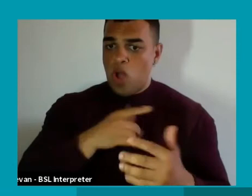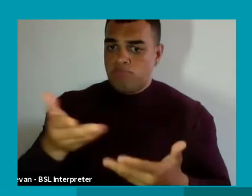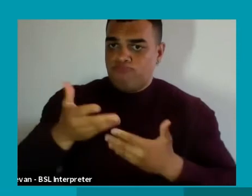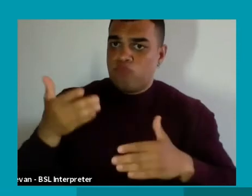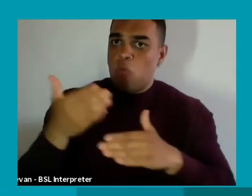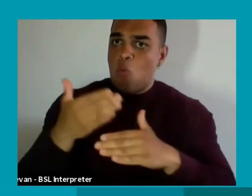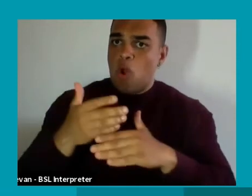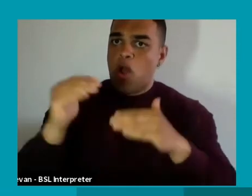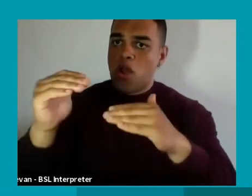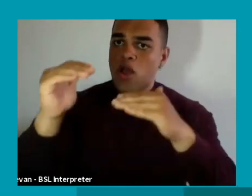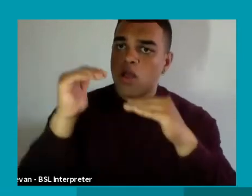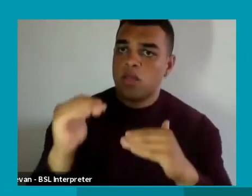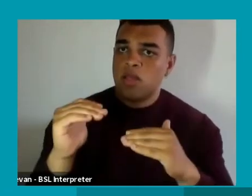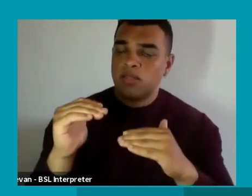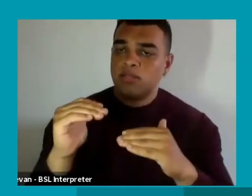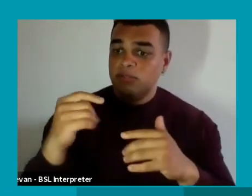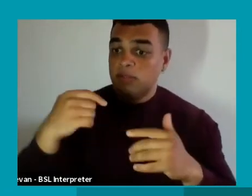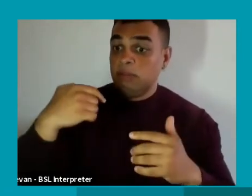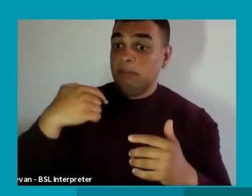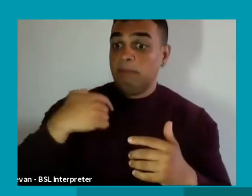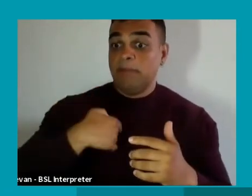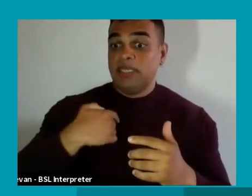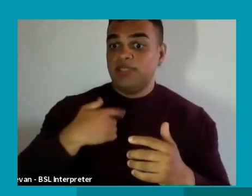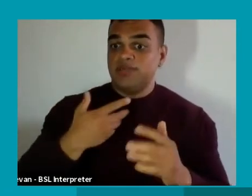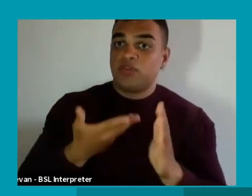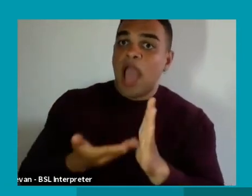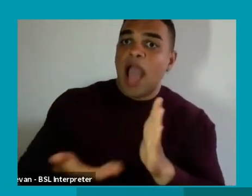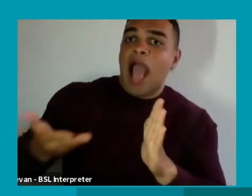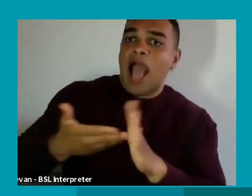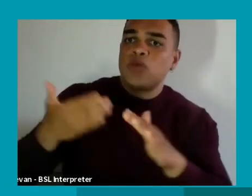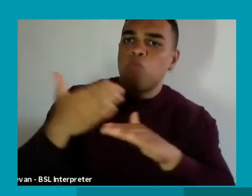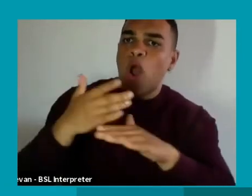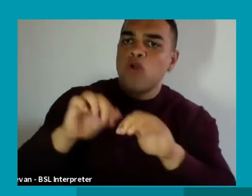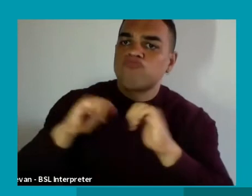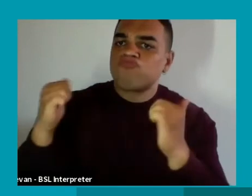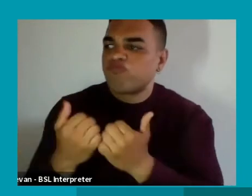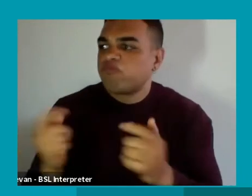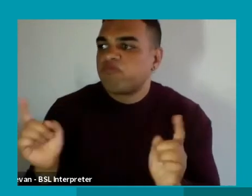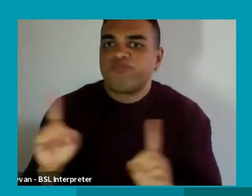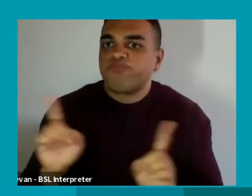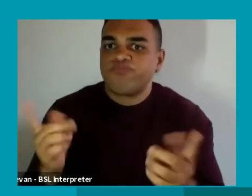you bring to the table. So paragraph two is why you, it's I'm interested in this job because that's the bit where you can